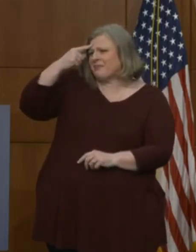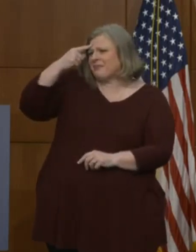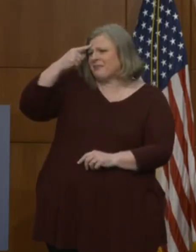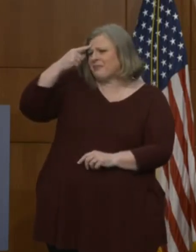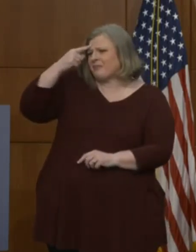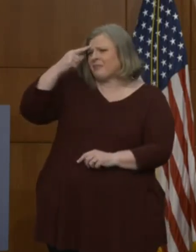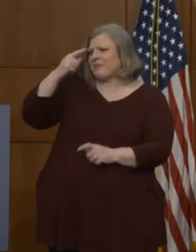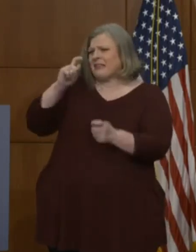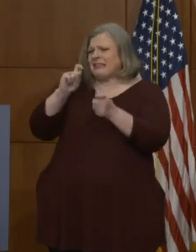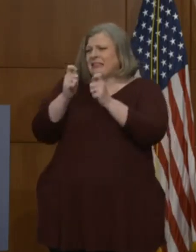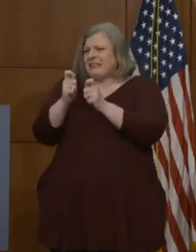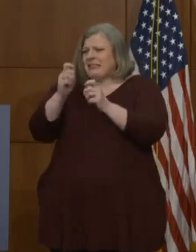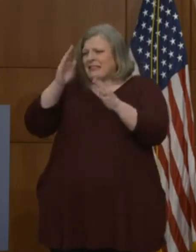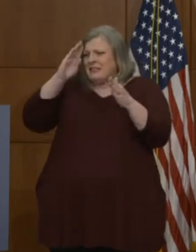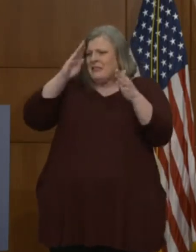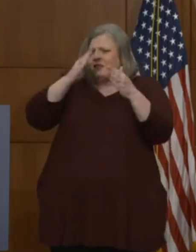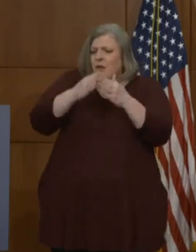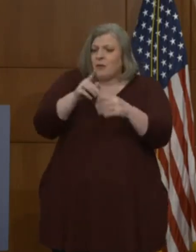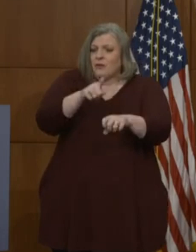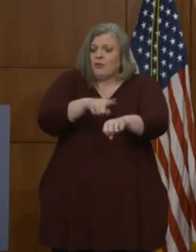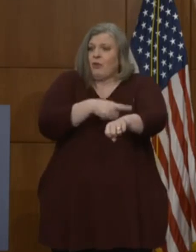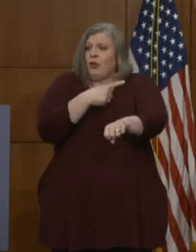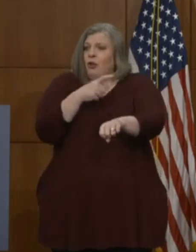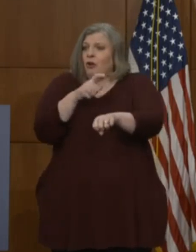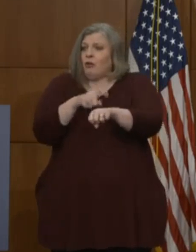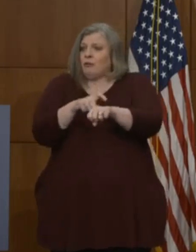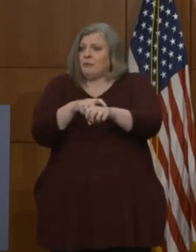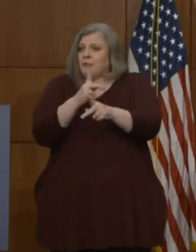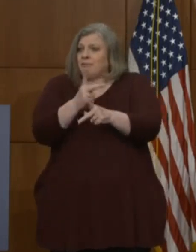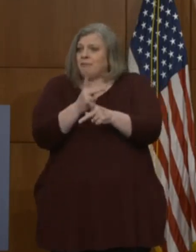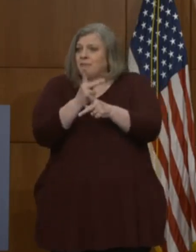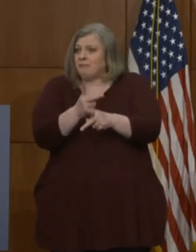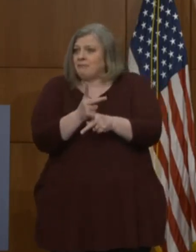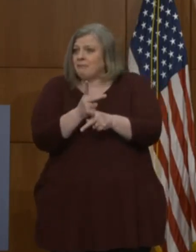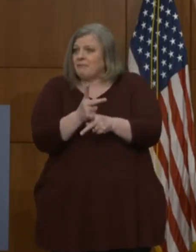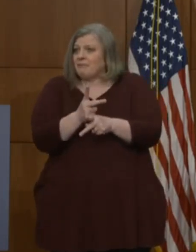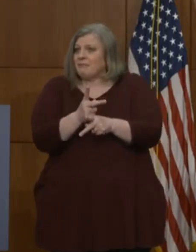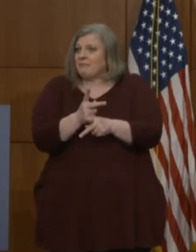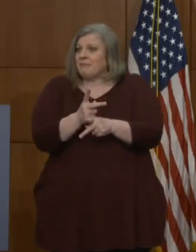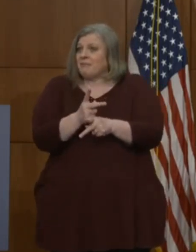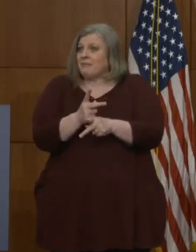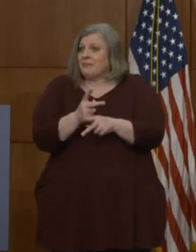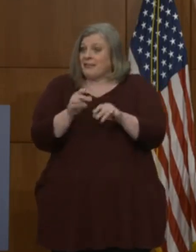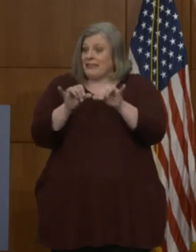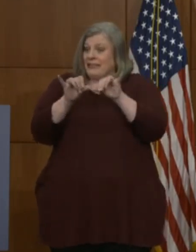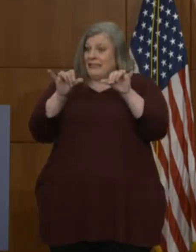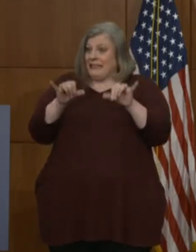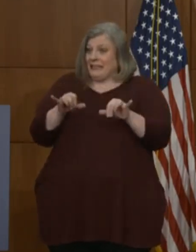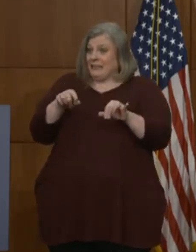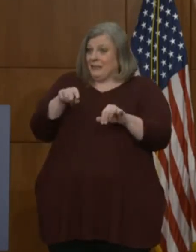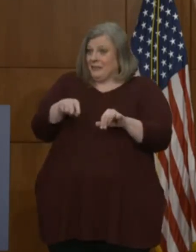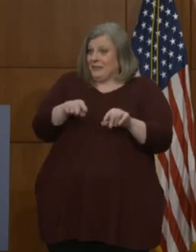GROWN WE’VE WE’RE DEFINITELY FOCUSING ON THE LONG TERM CARE FOCUSING ON THE LONG TERM CARE BUT I THINK IT IT REALLY BUT I THINK IT IT REALLY REFLECTS I CAN’T SAY FROM A